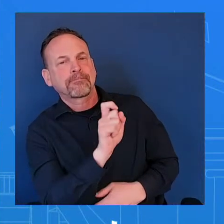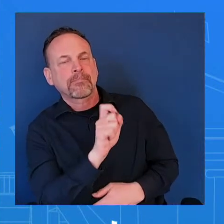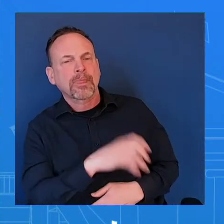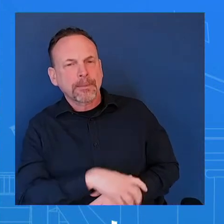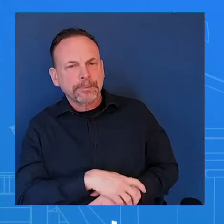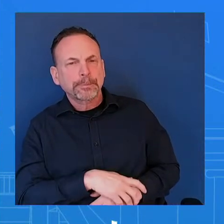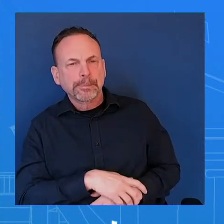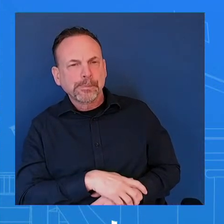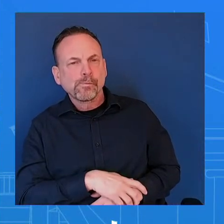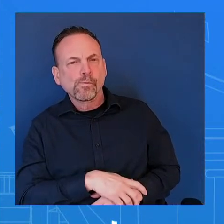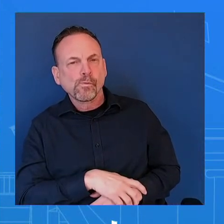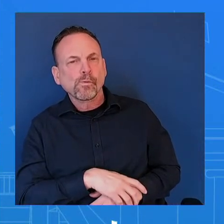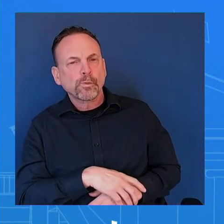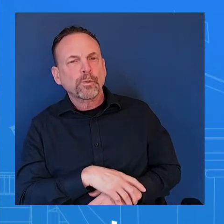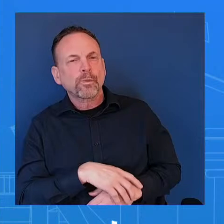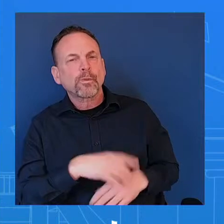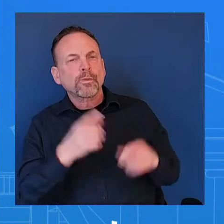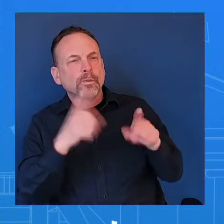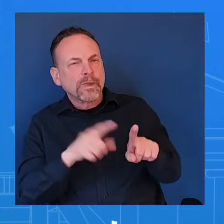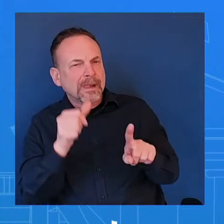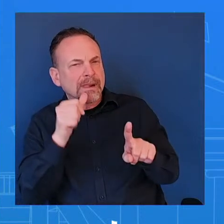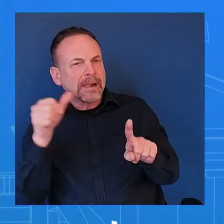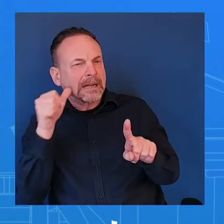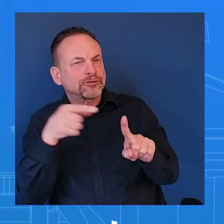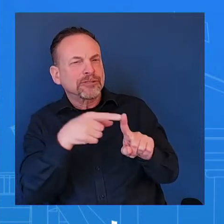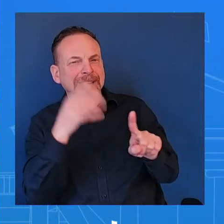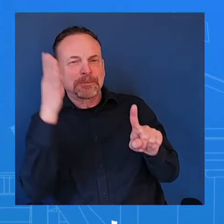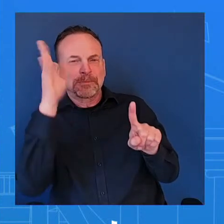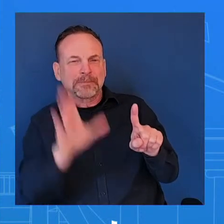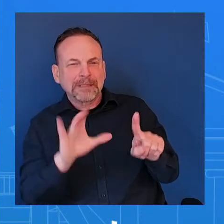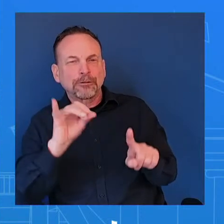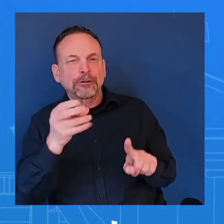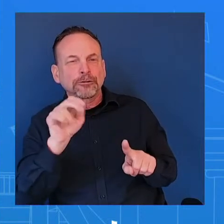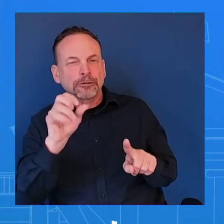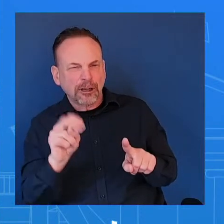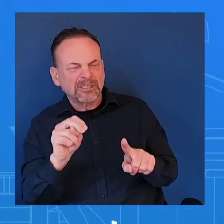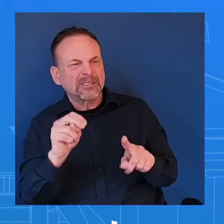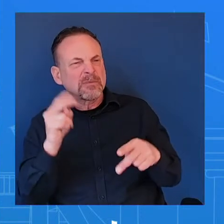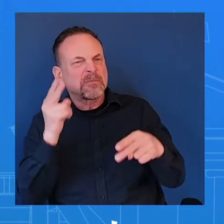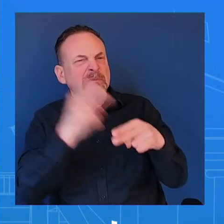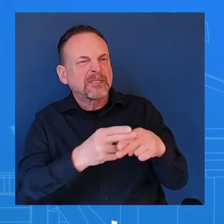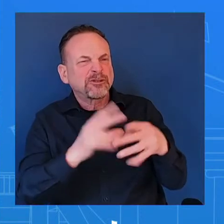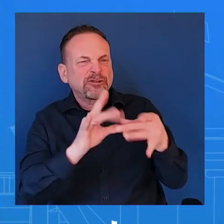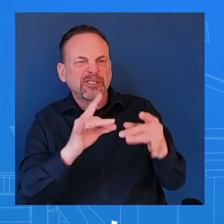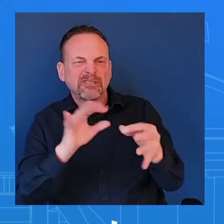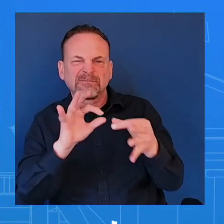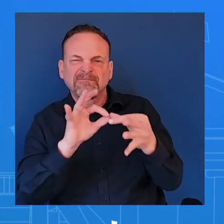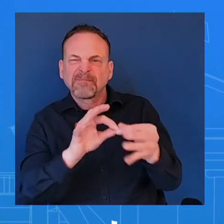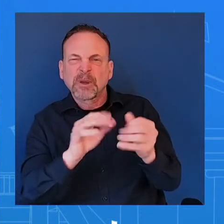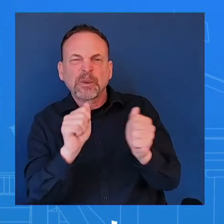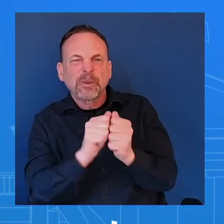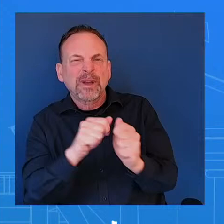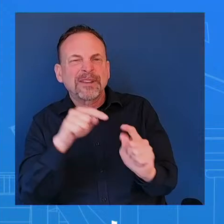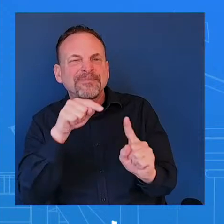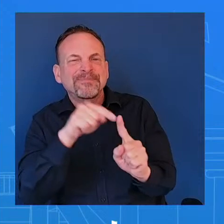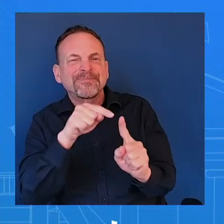that package to the policy banning future LNG exports. You know, it said that the President